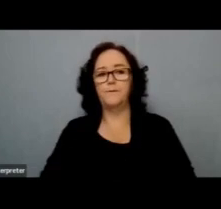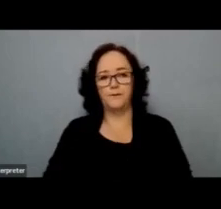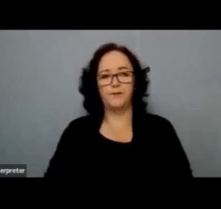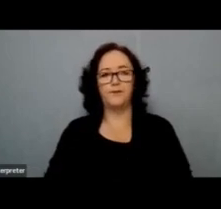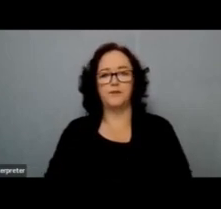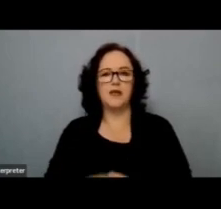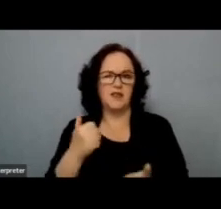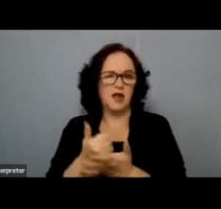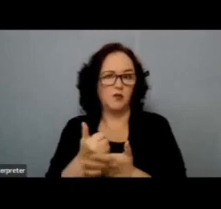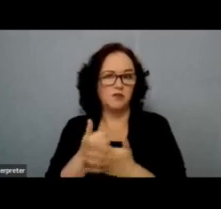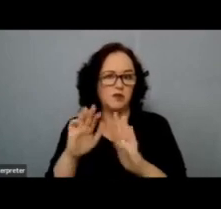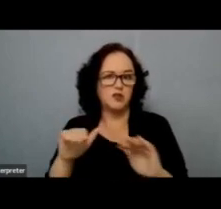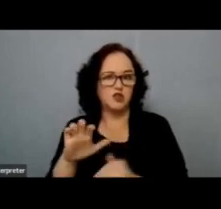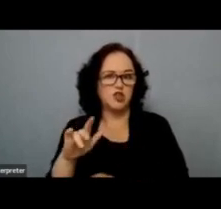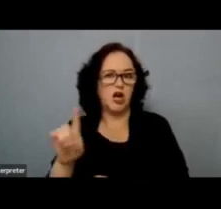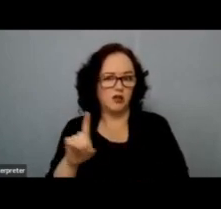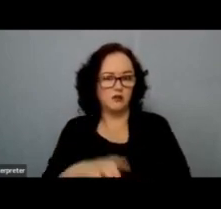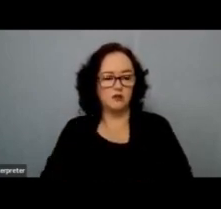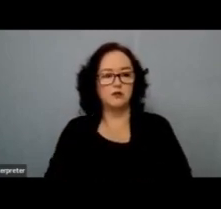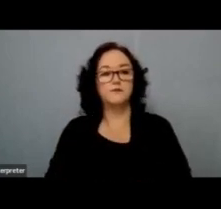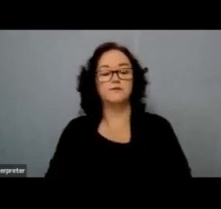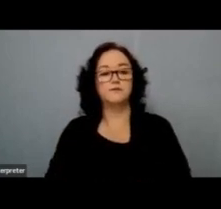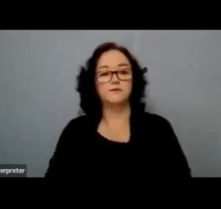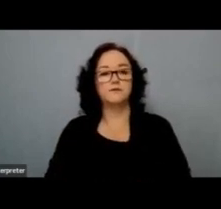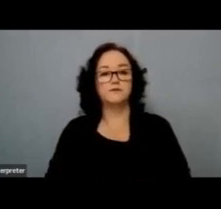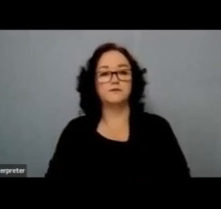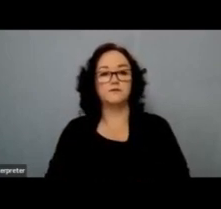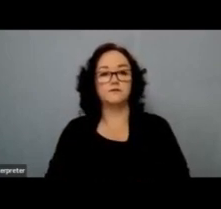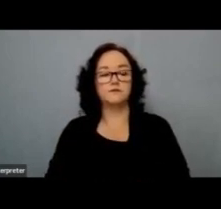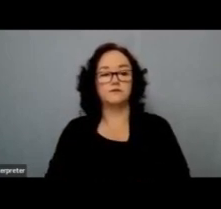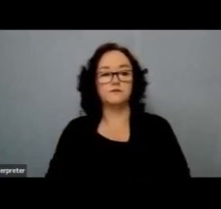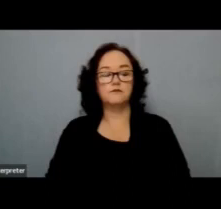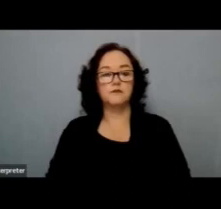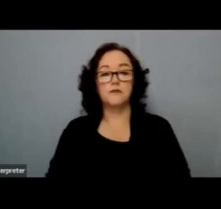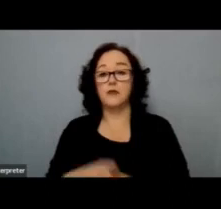slide. And then, in terms of referral, we always want to be